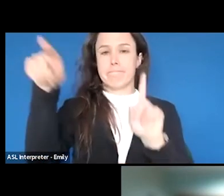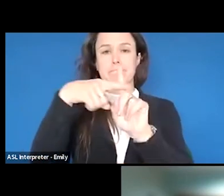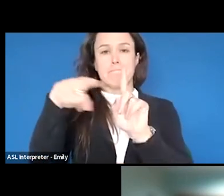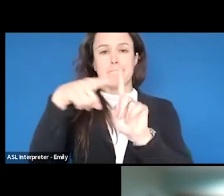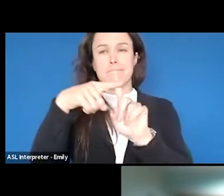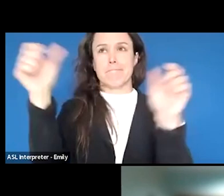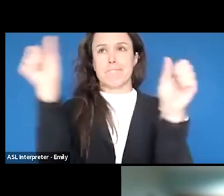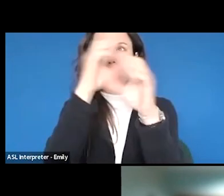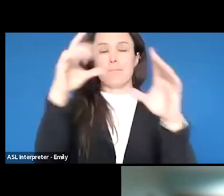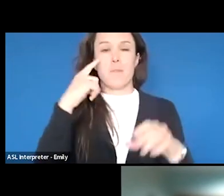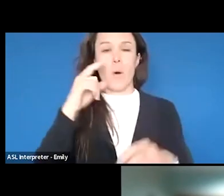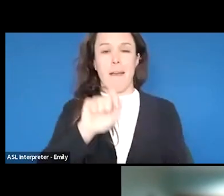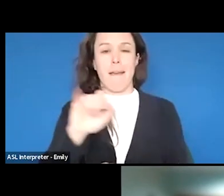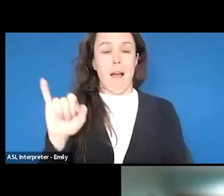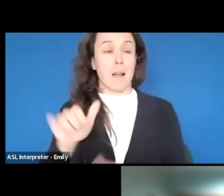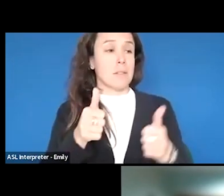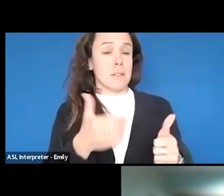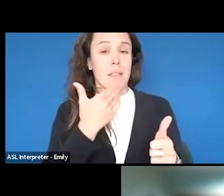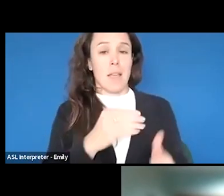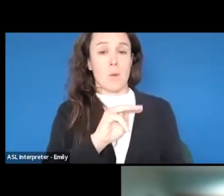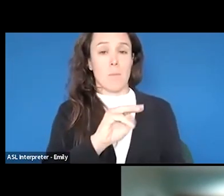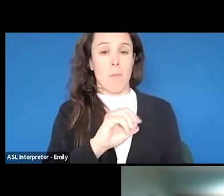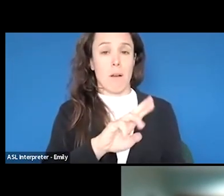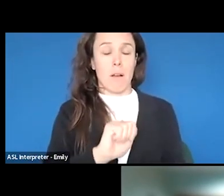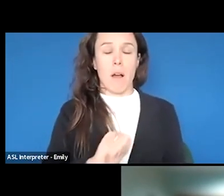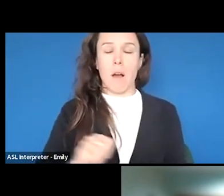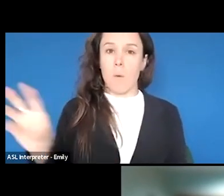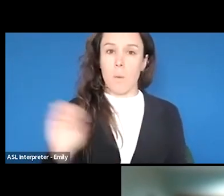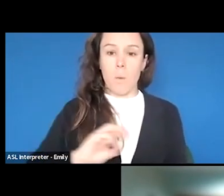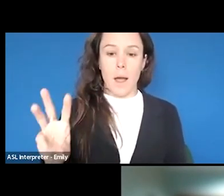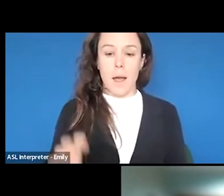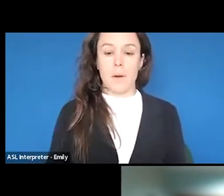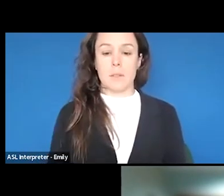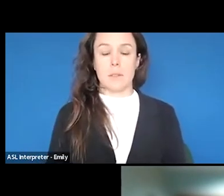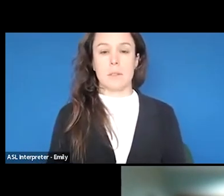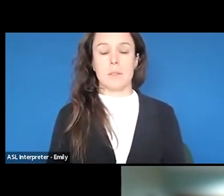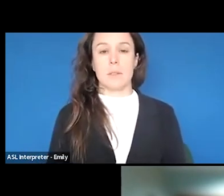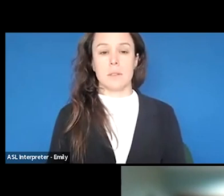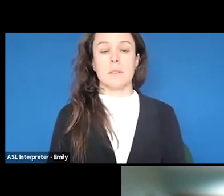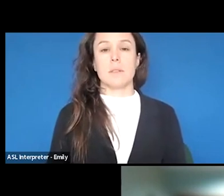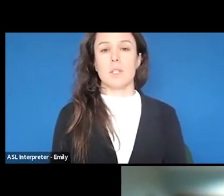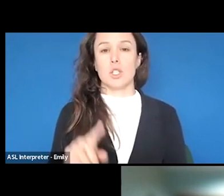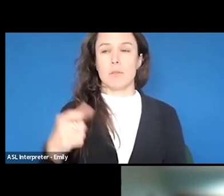Thank you so much Monica. Wow! You triggered several things in my mind.